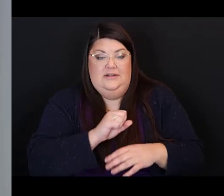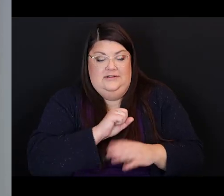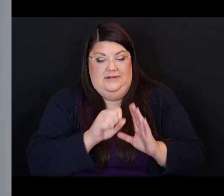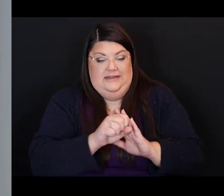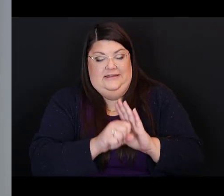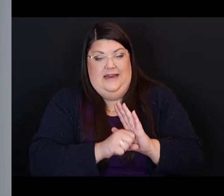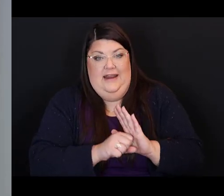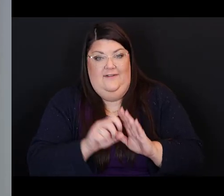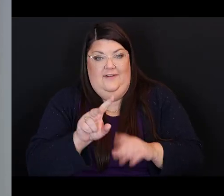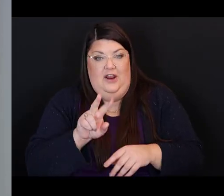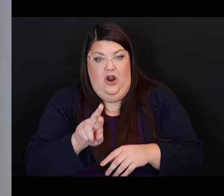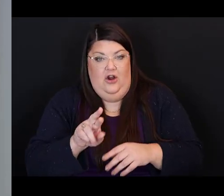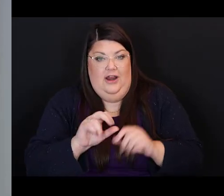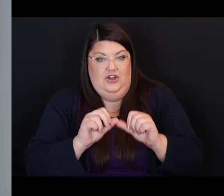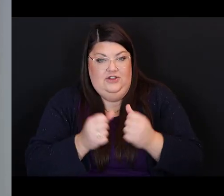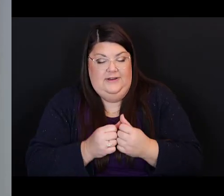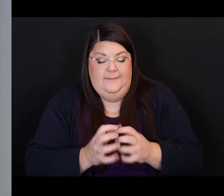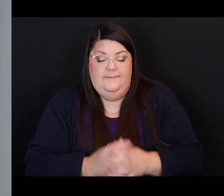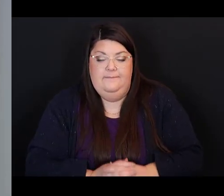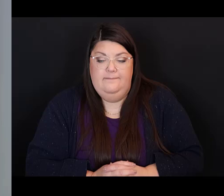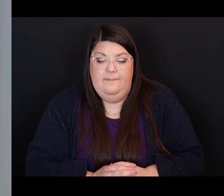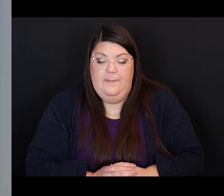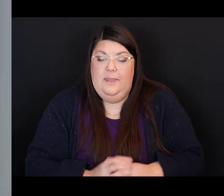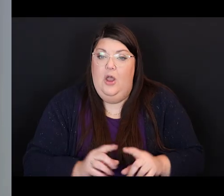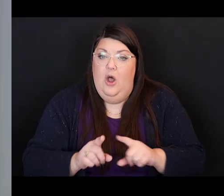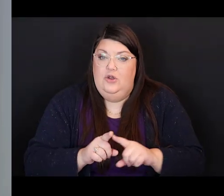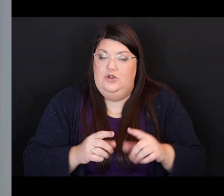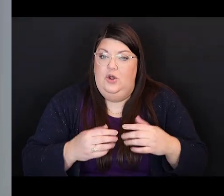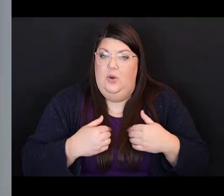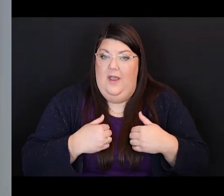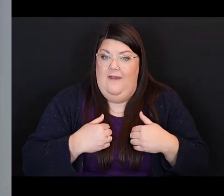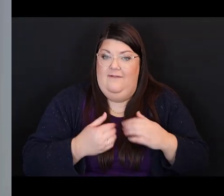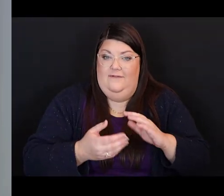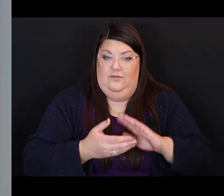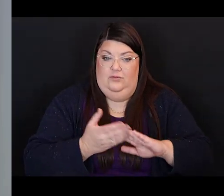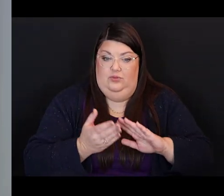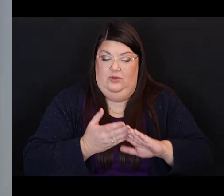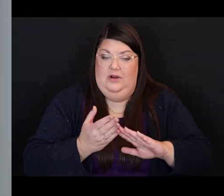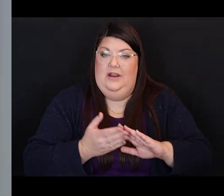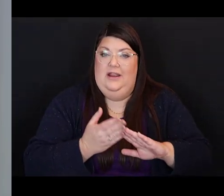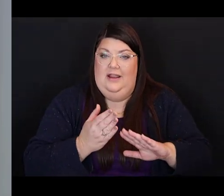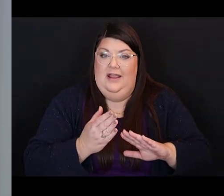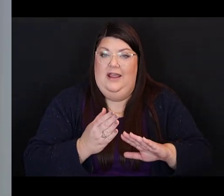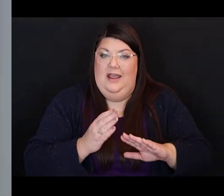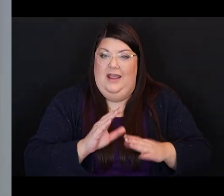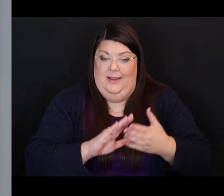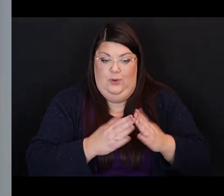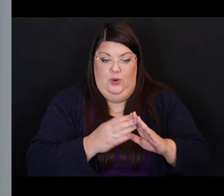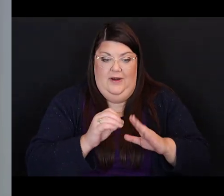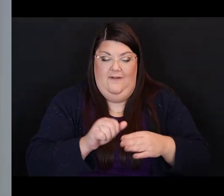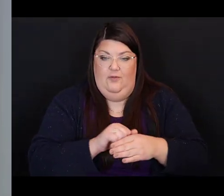VR agencies. We also facilitate a community of practice specifically for training coordinators